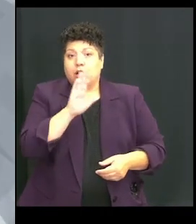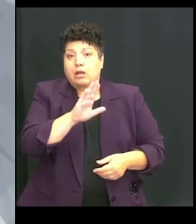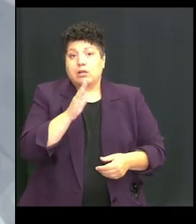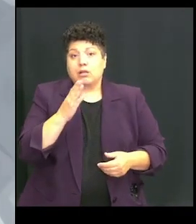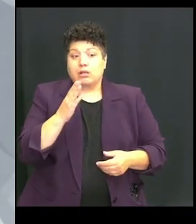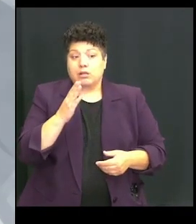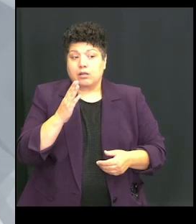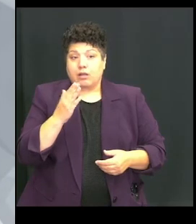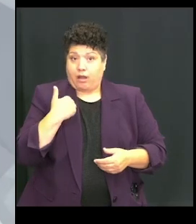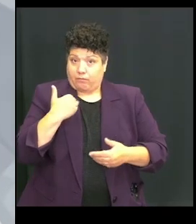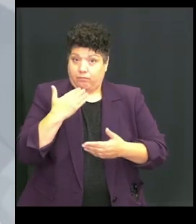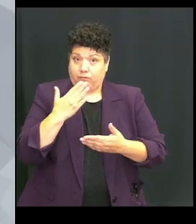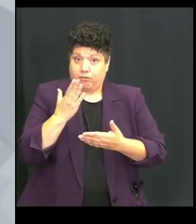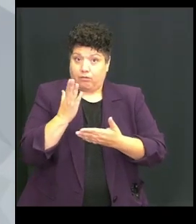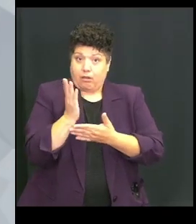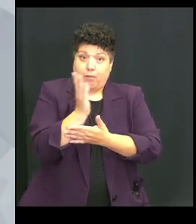that suddenly those things don't matter.